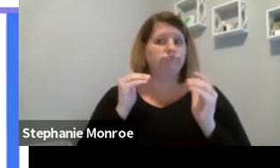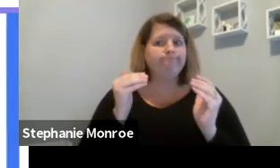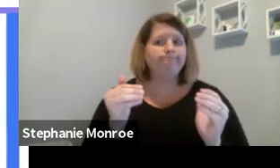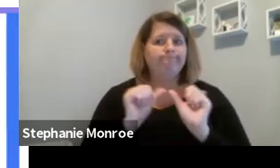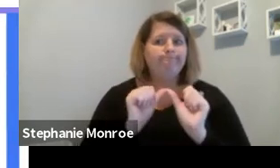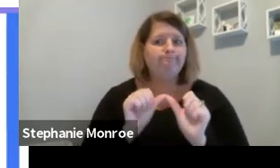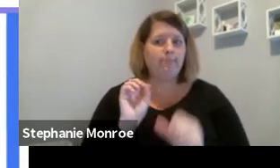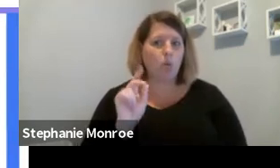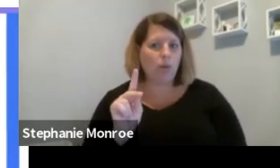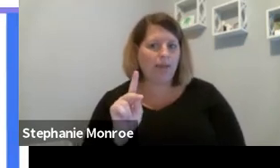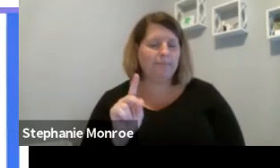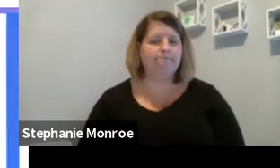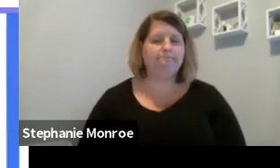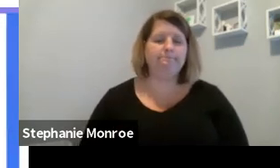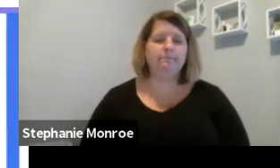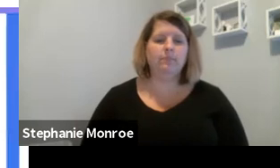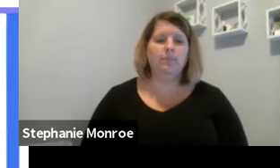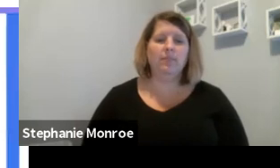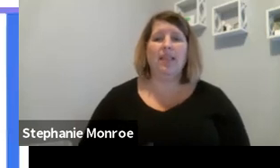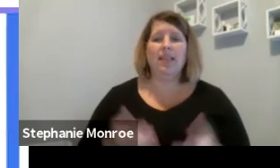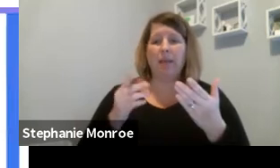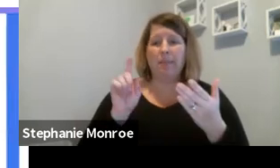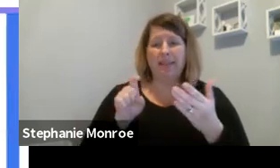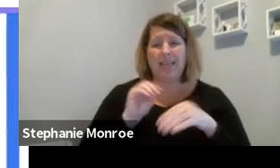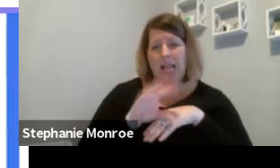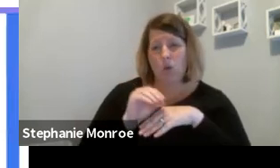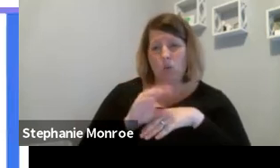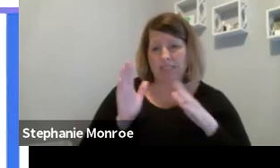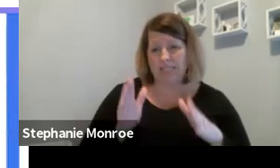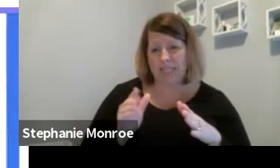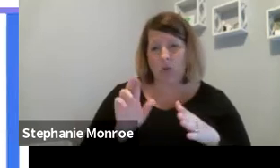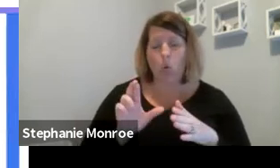She or he may need crisis counseling or intervention.